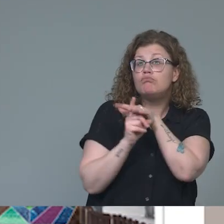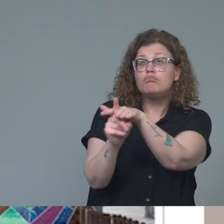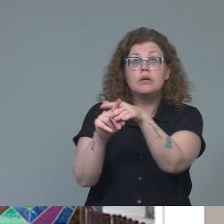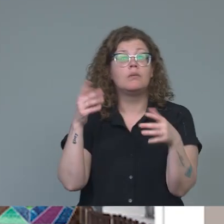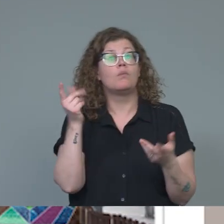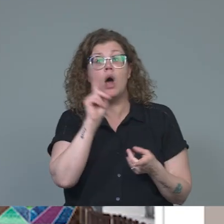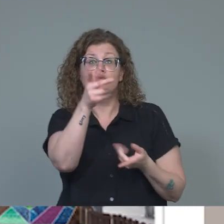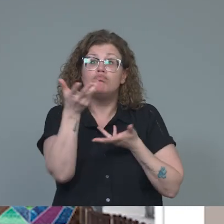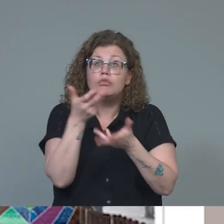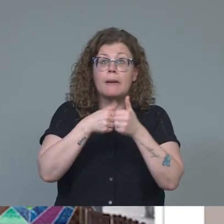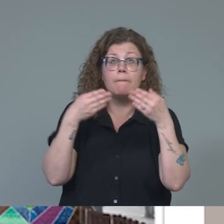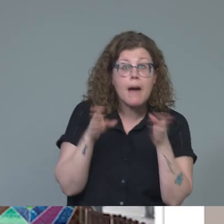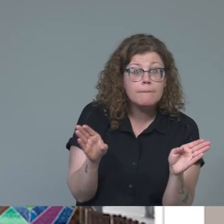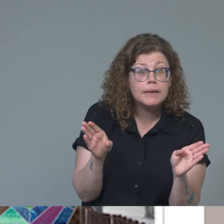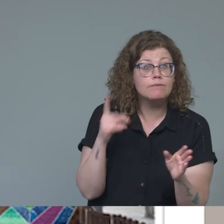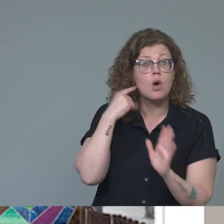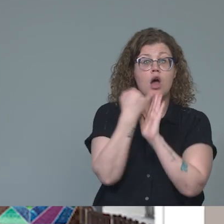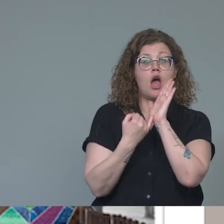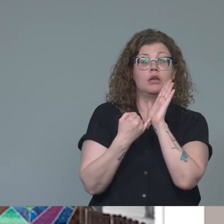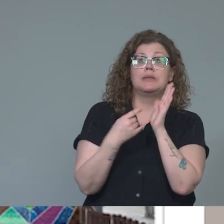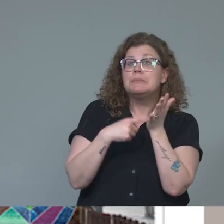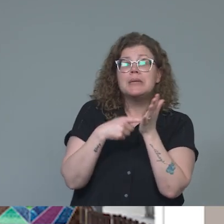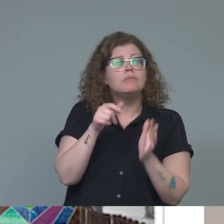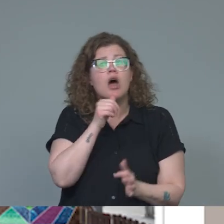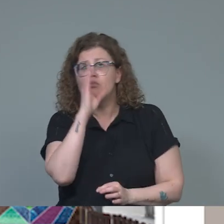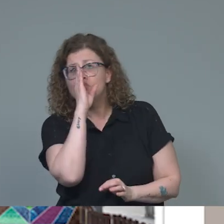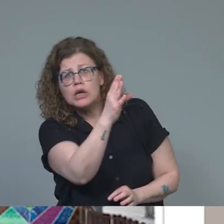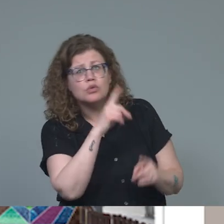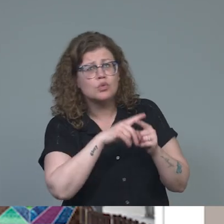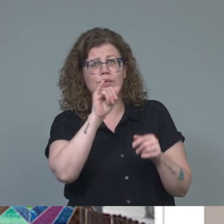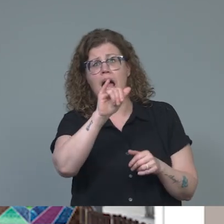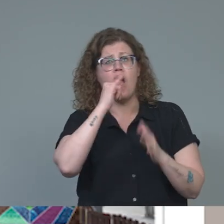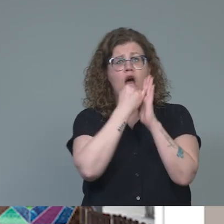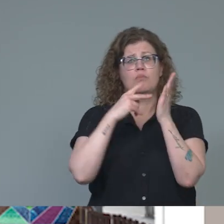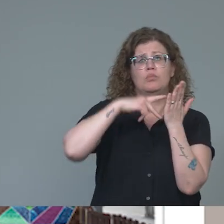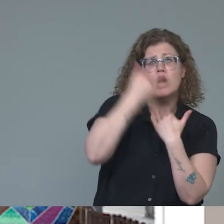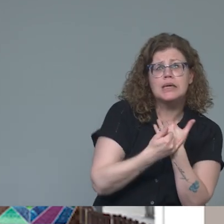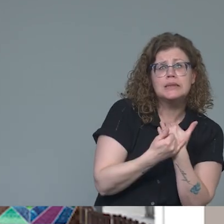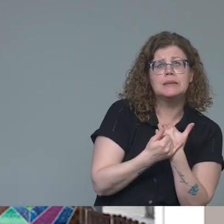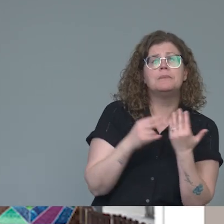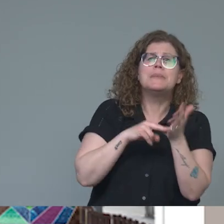those are things that can happen that engage the public in the overall process of an art project,